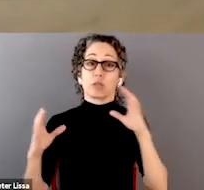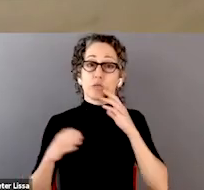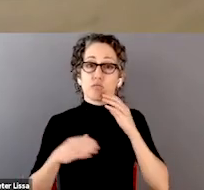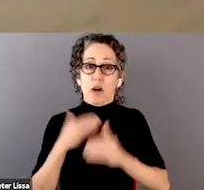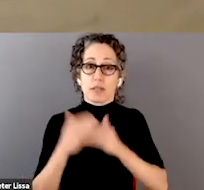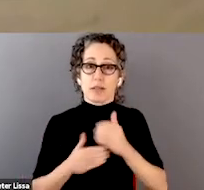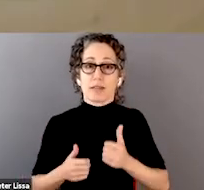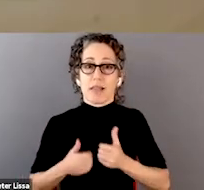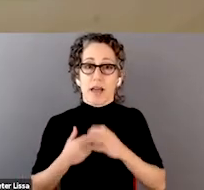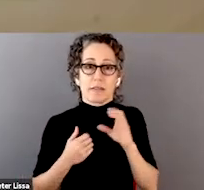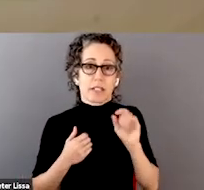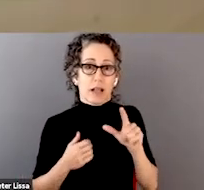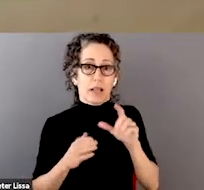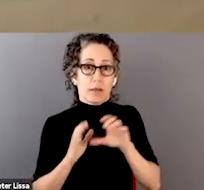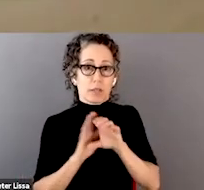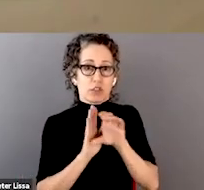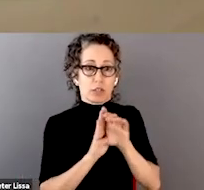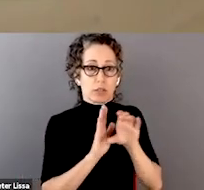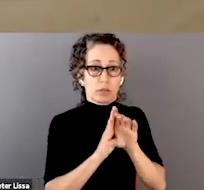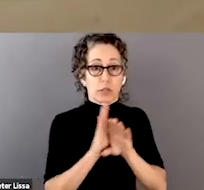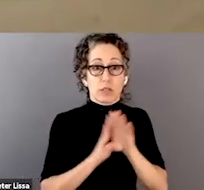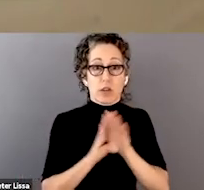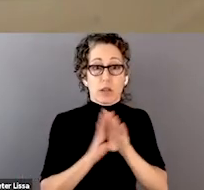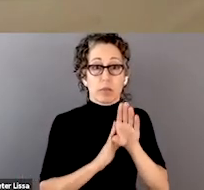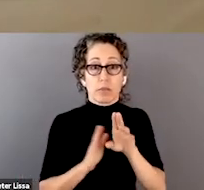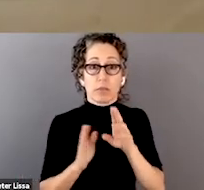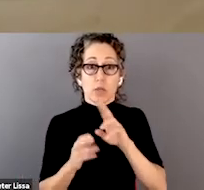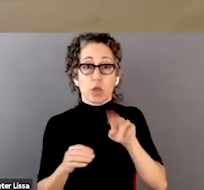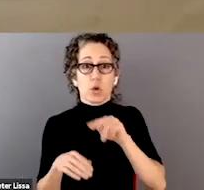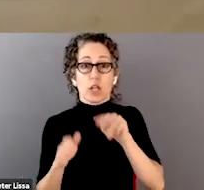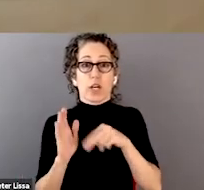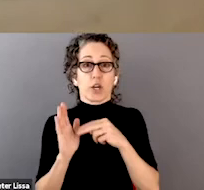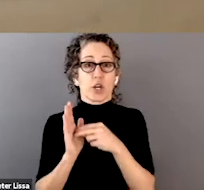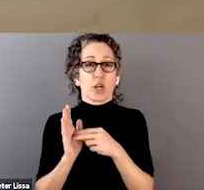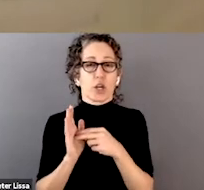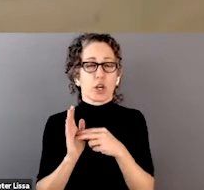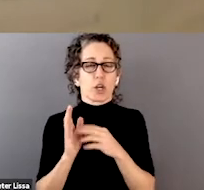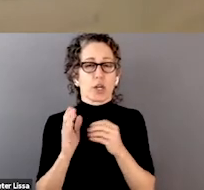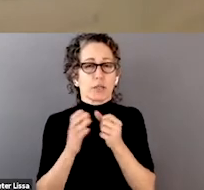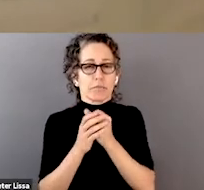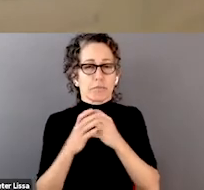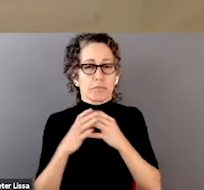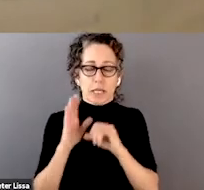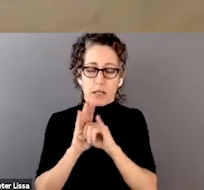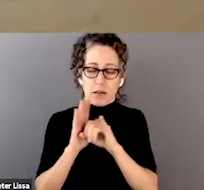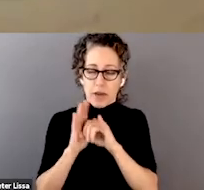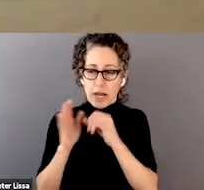We have developed a nuclear segmentation neural network to identify individual cells, which we then classify using